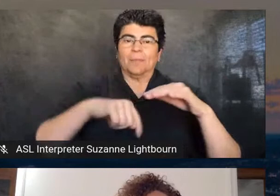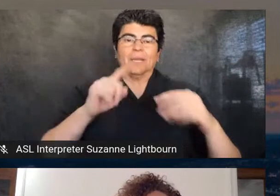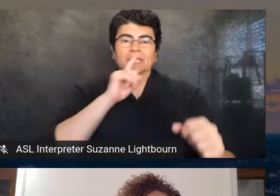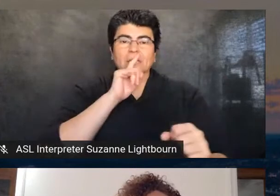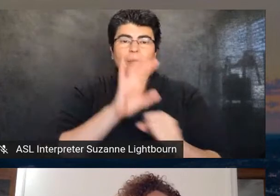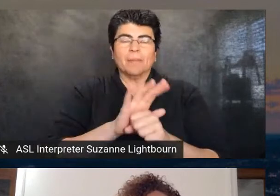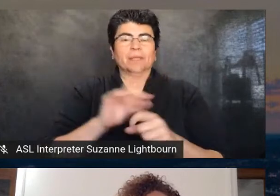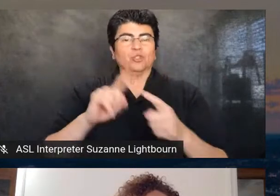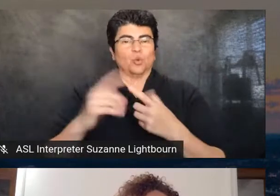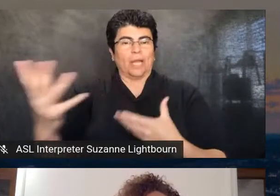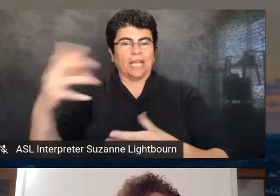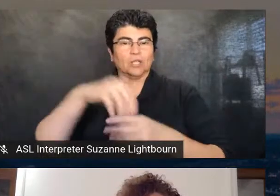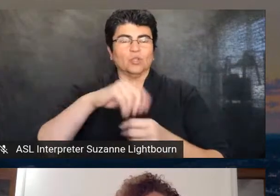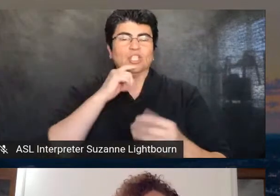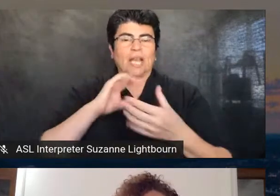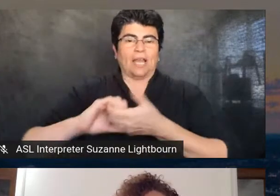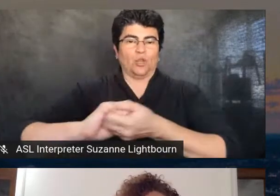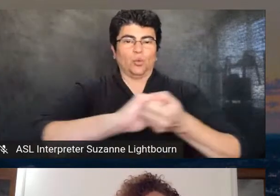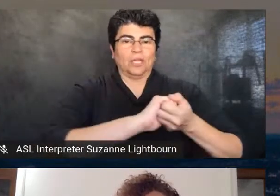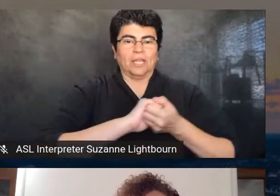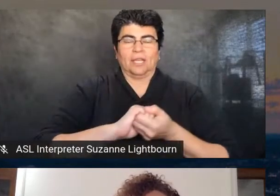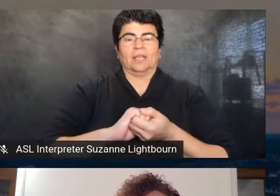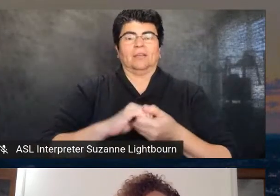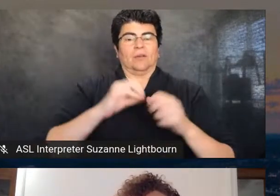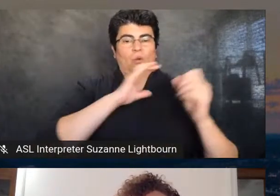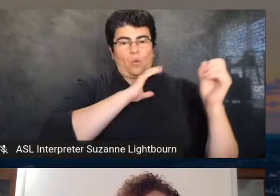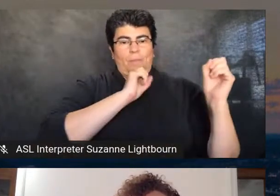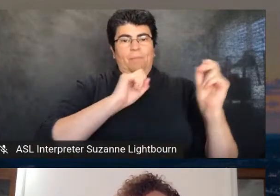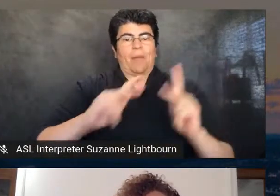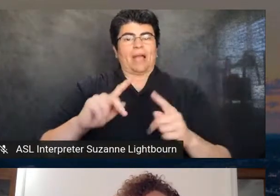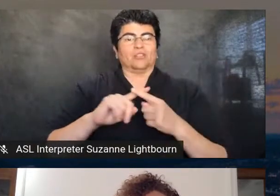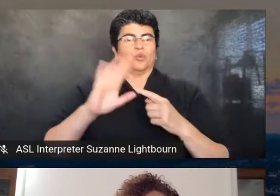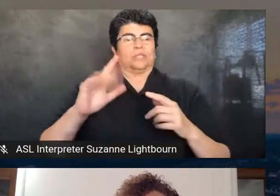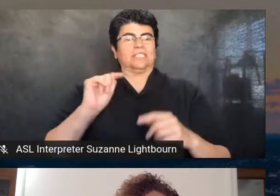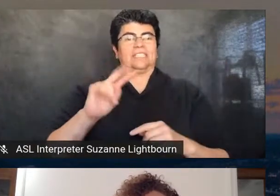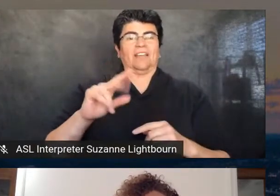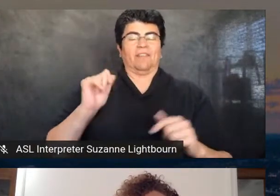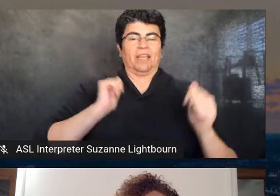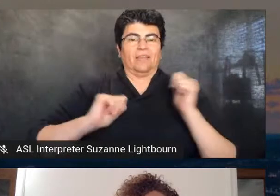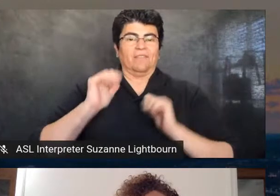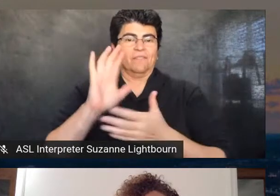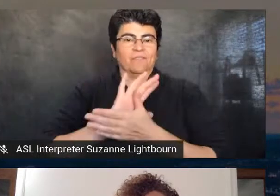to inclusion and unity, returning to his television and film content creation